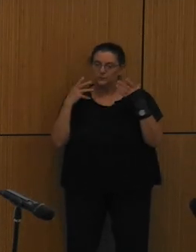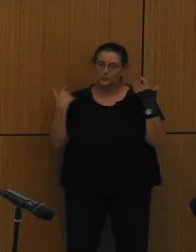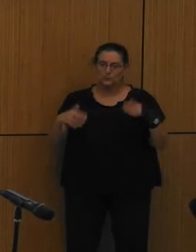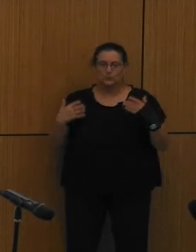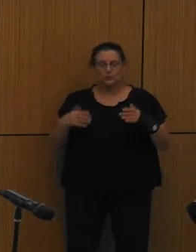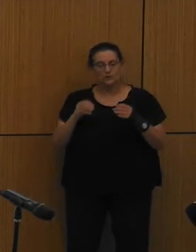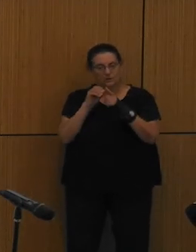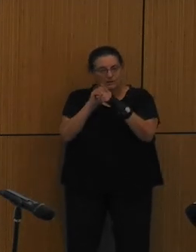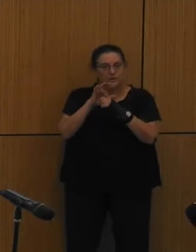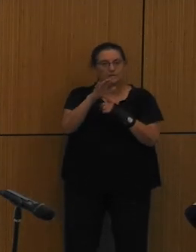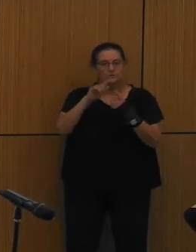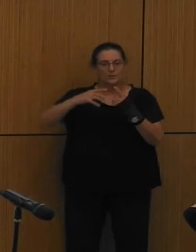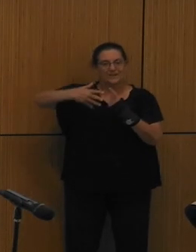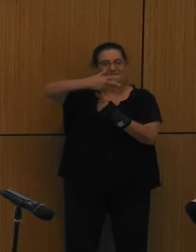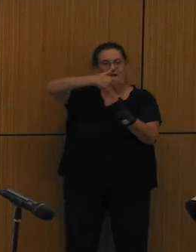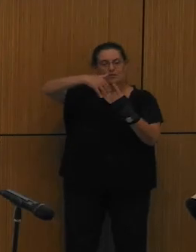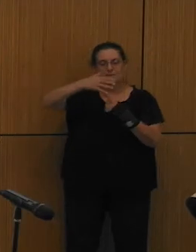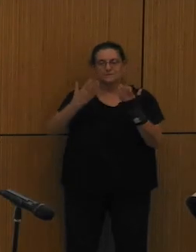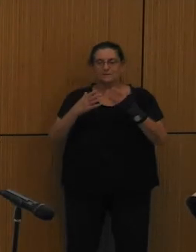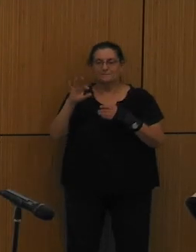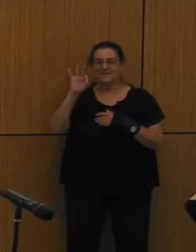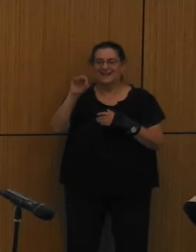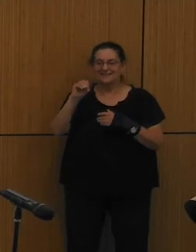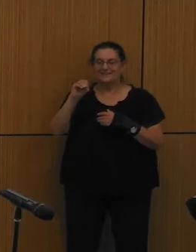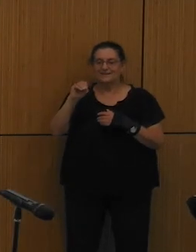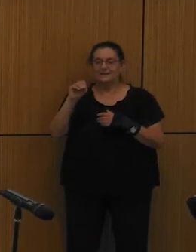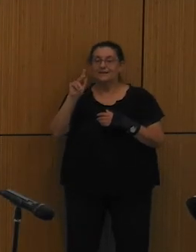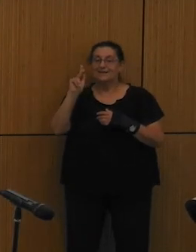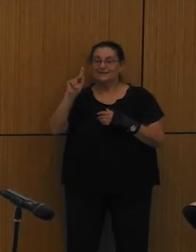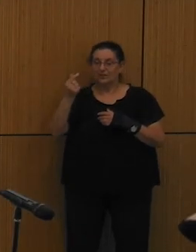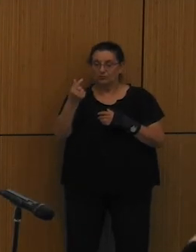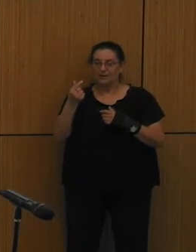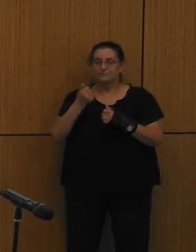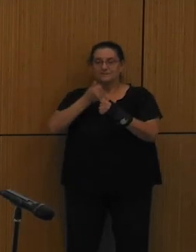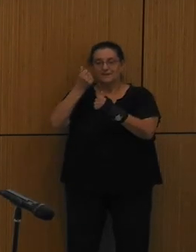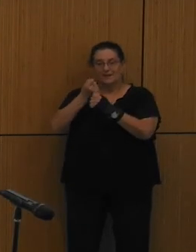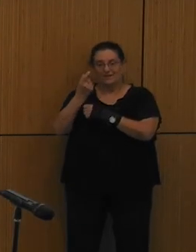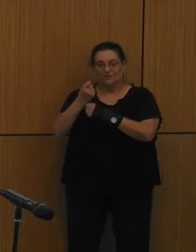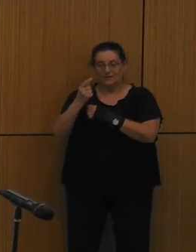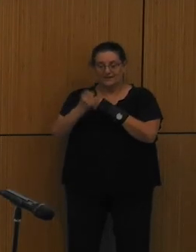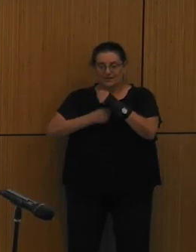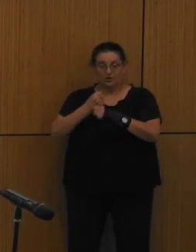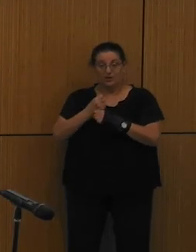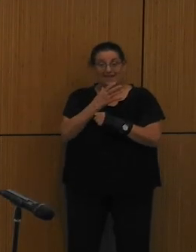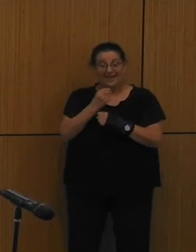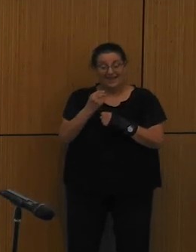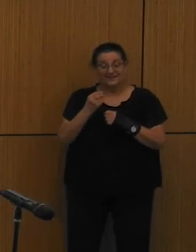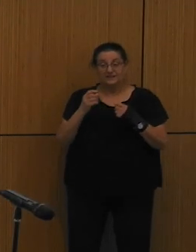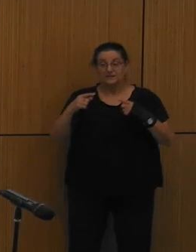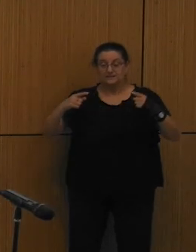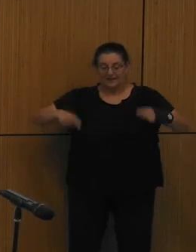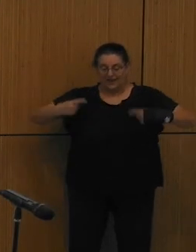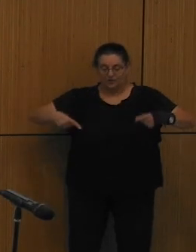It might be as high as 90,000,000kg per year, because everybody's driving tires are as much as 2% made of this chemical.